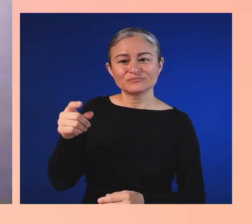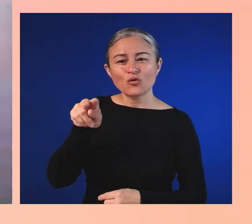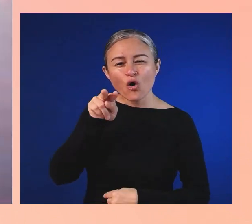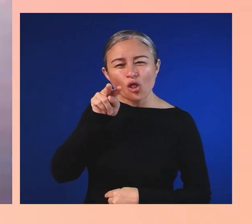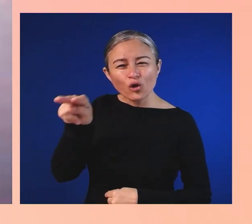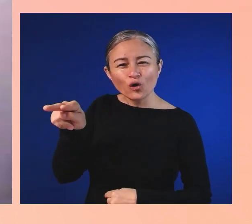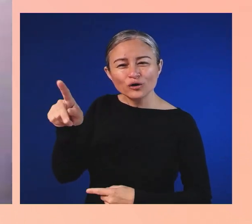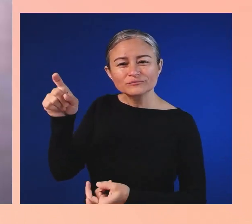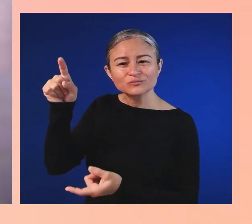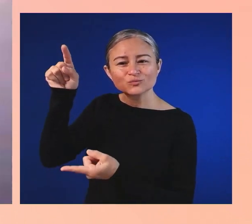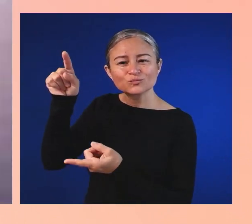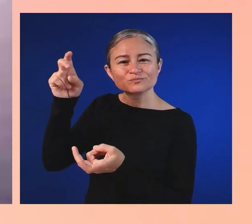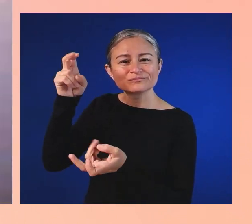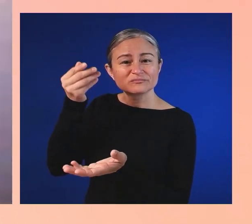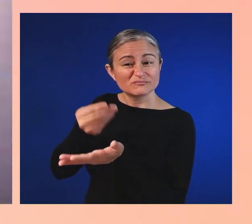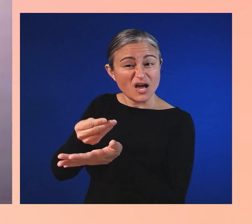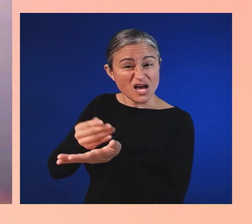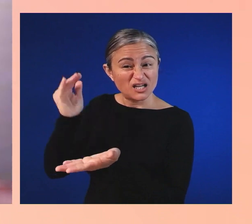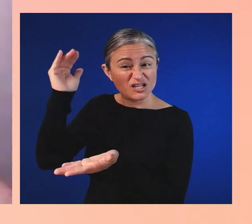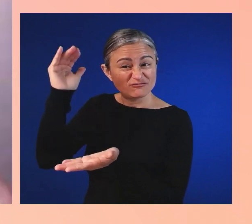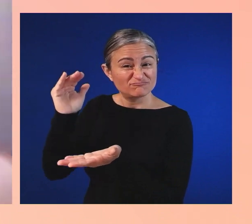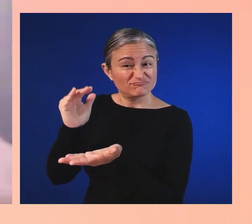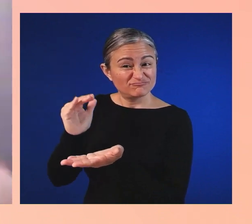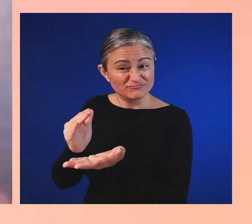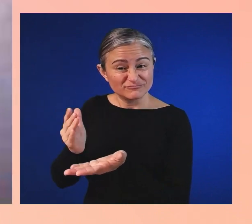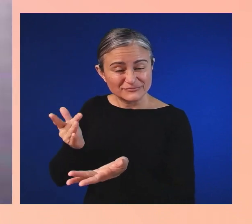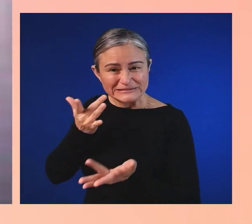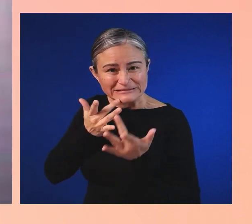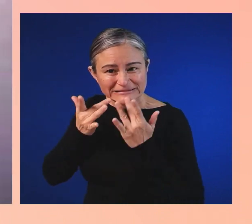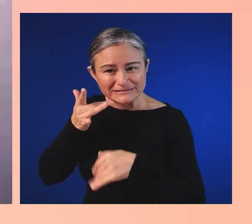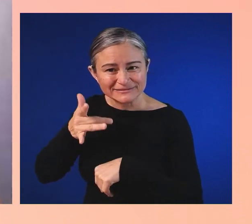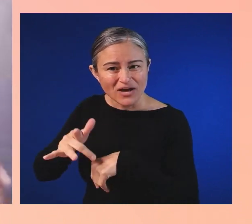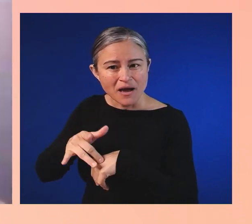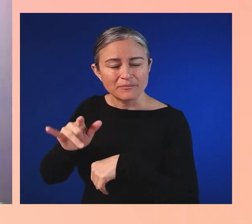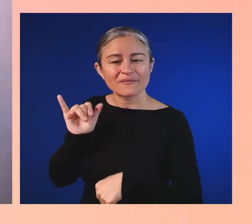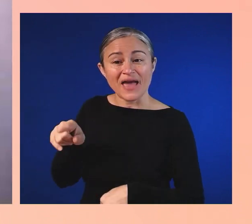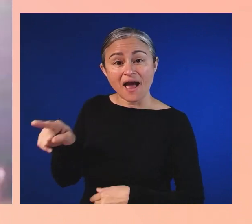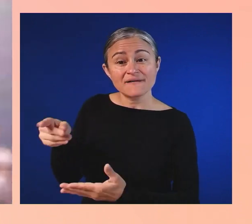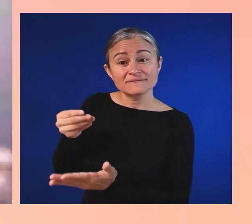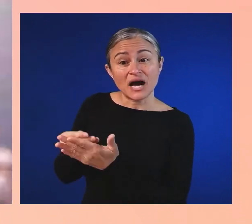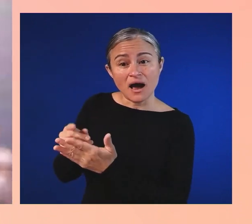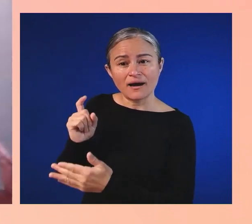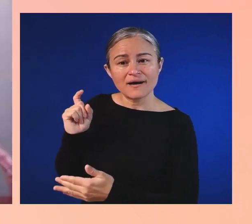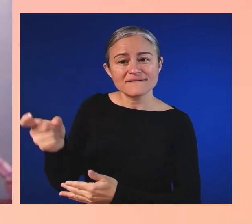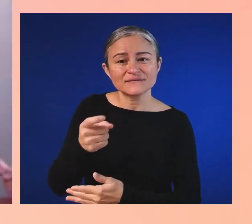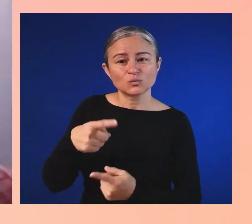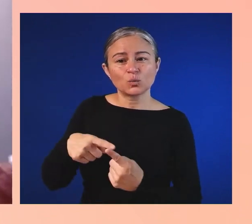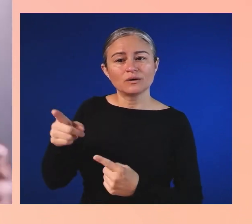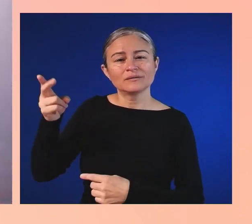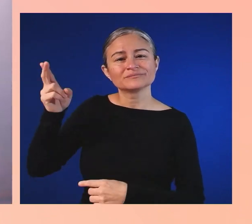been given to historically black colleges and universities, they've been underfunded.